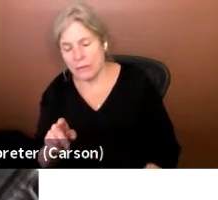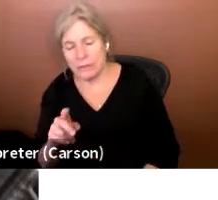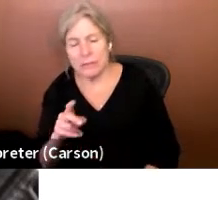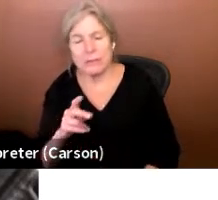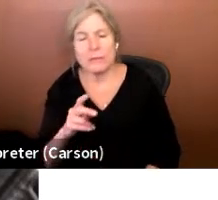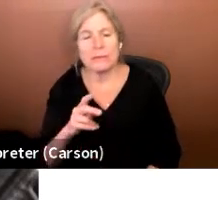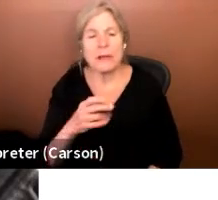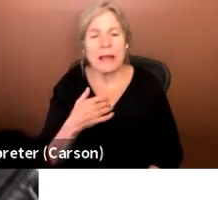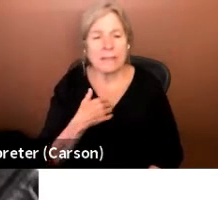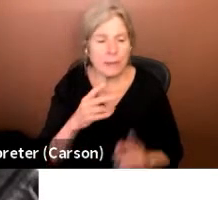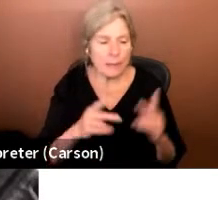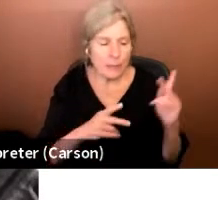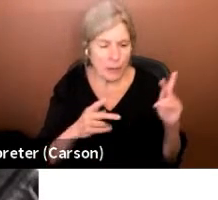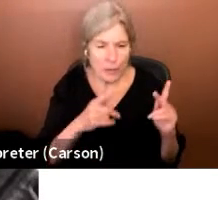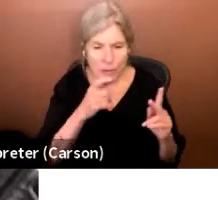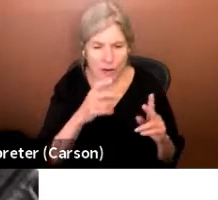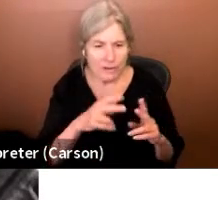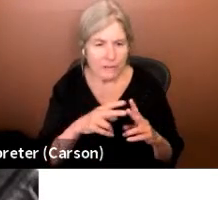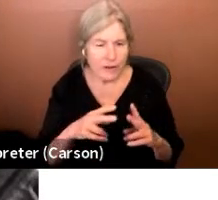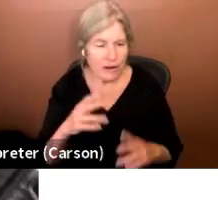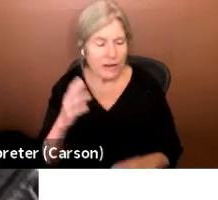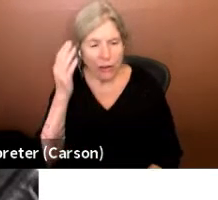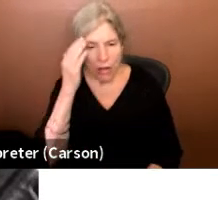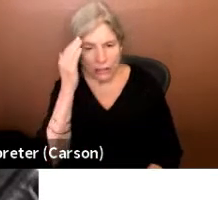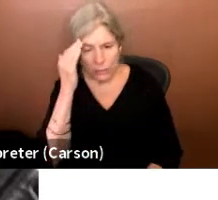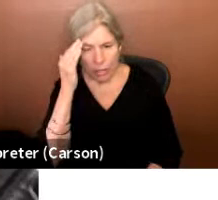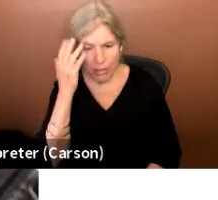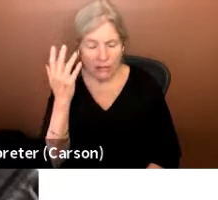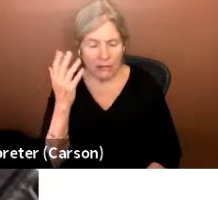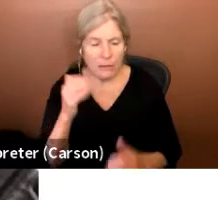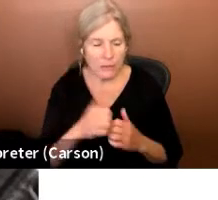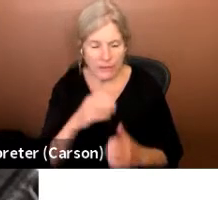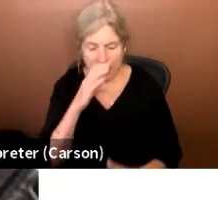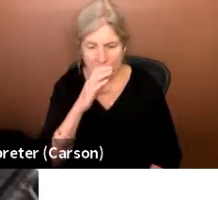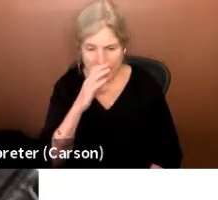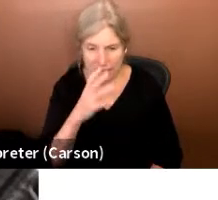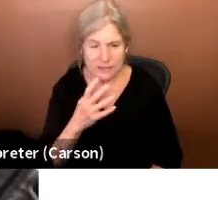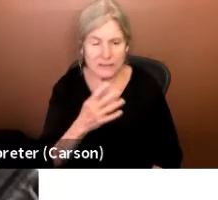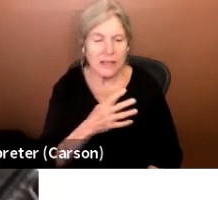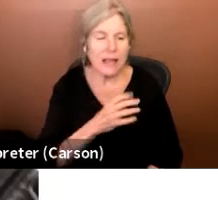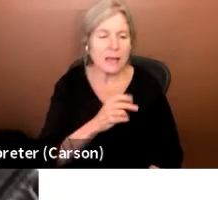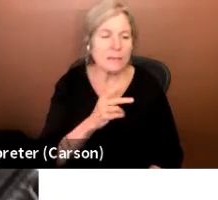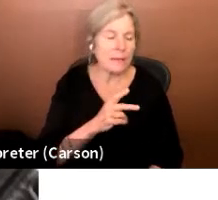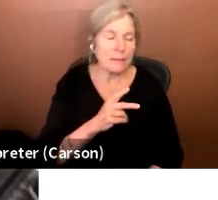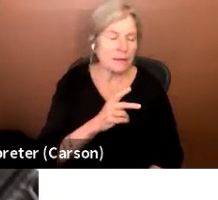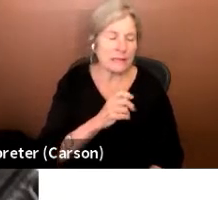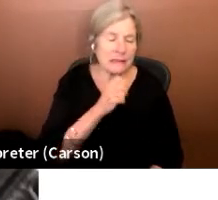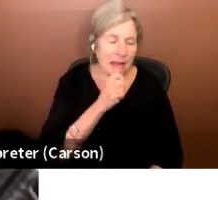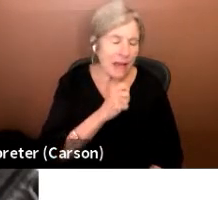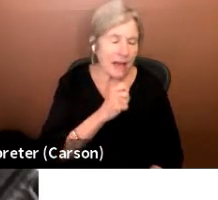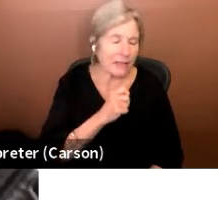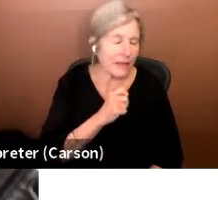people very much acquainted with comic art and people very much less so.